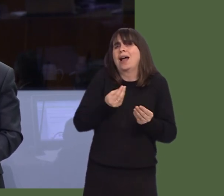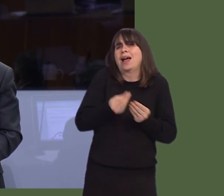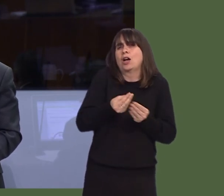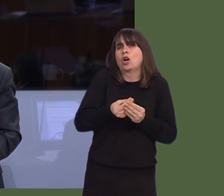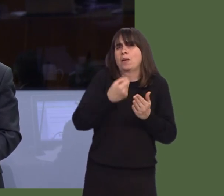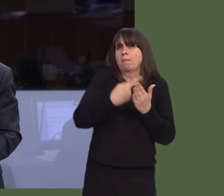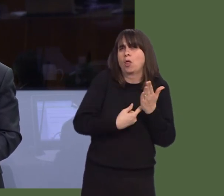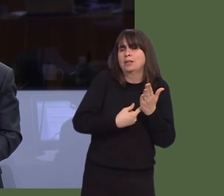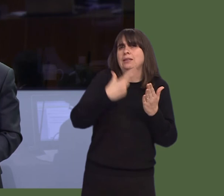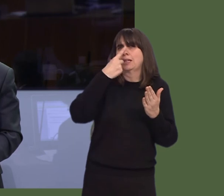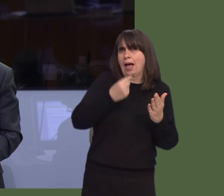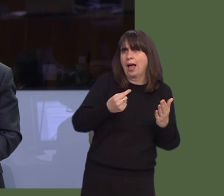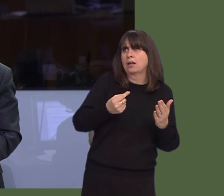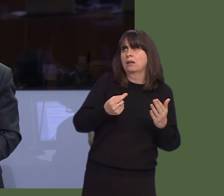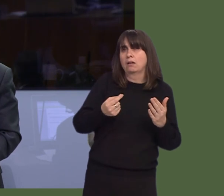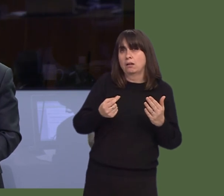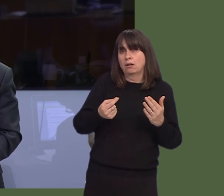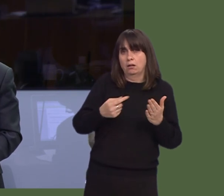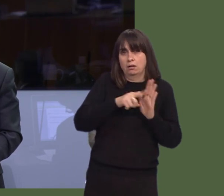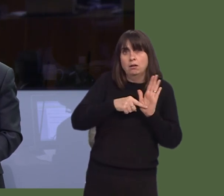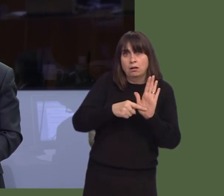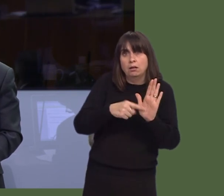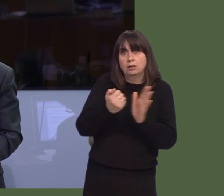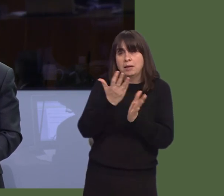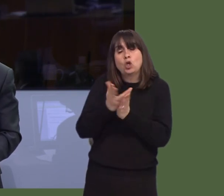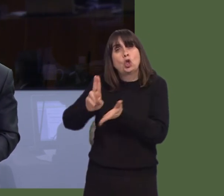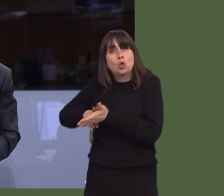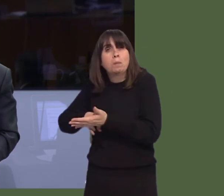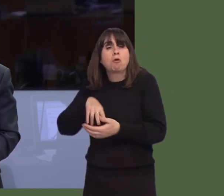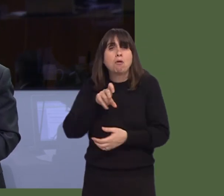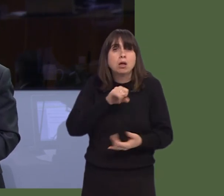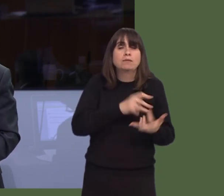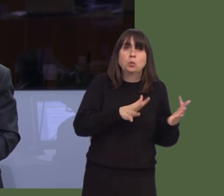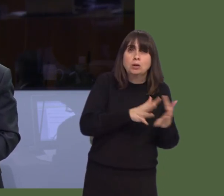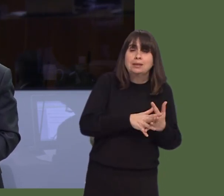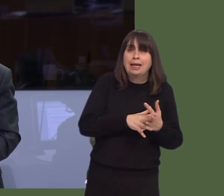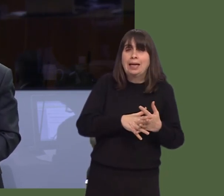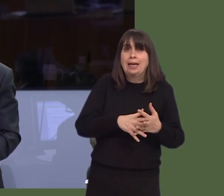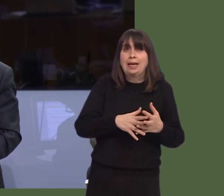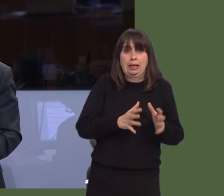a need for further legislation, and, secondly, to ensure that enforcement is what we would